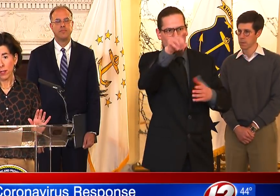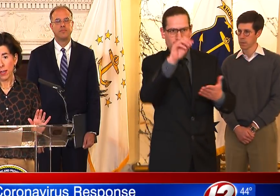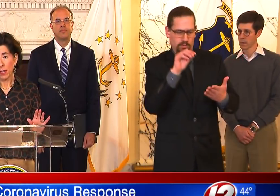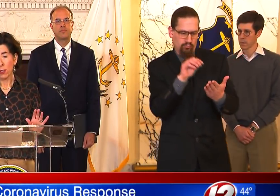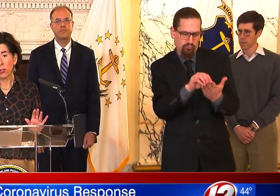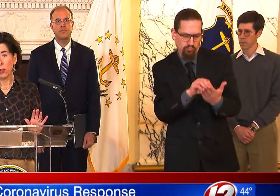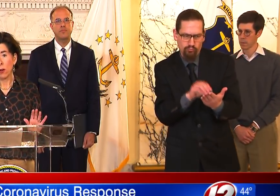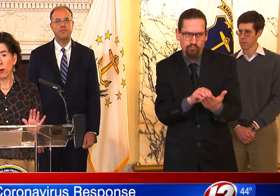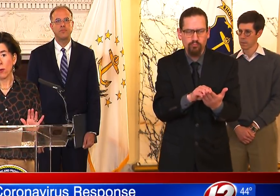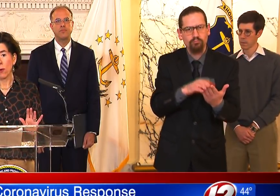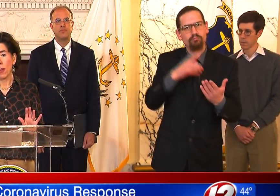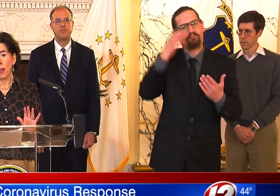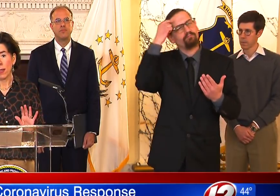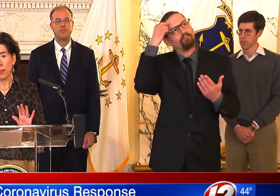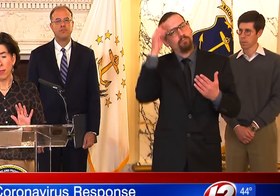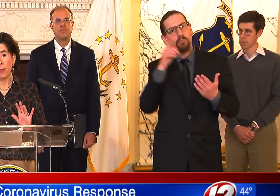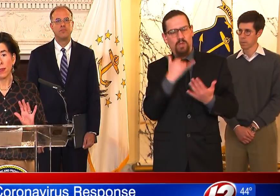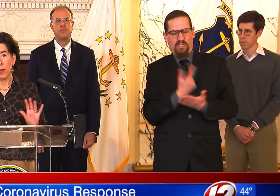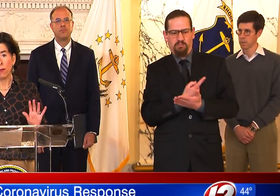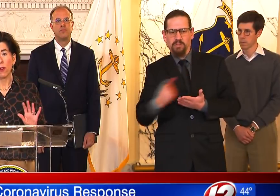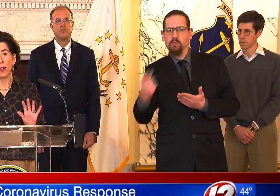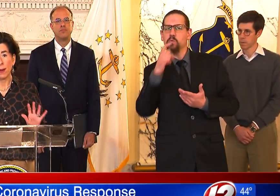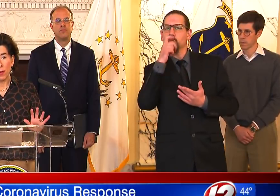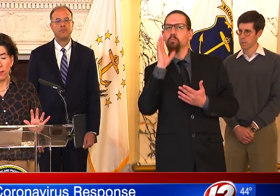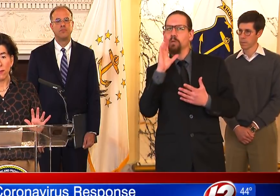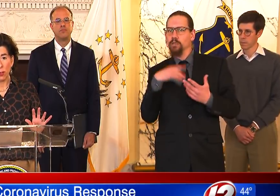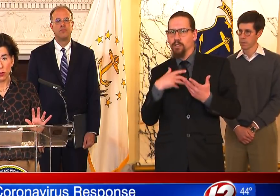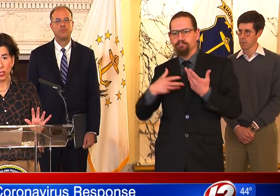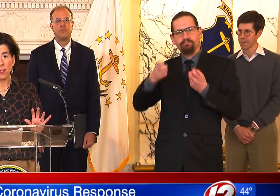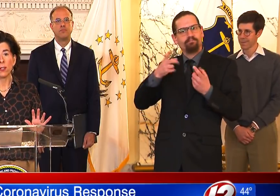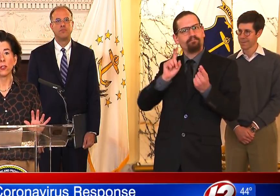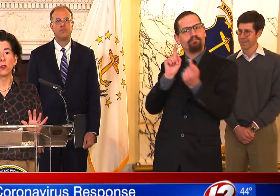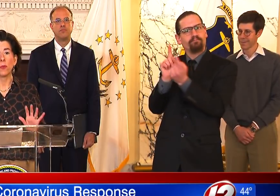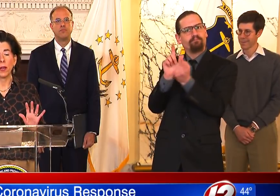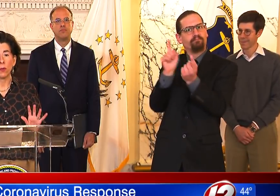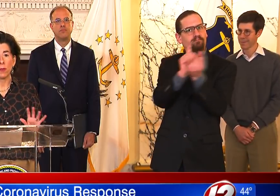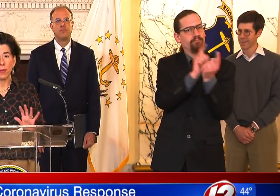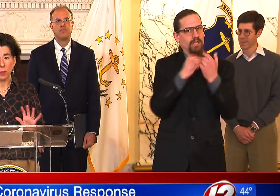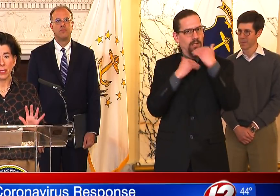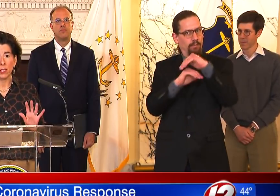REDUCE CONTACT TO FOR THE WEEKS AHEAD. YESTERDAY, I COVERED A LOT OF